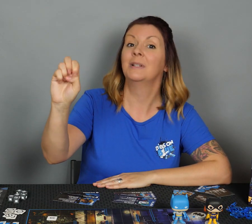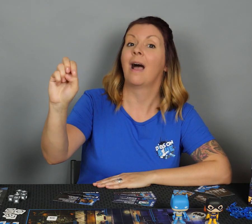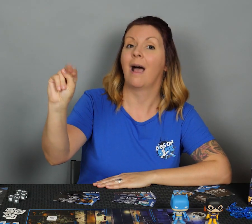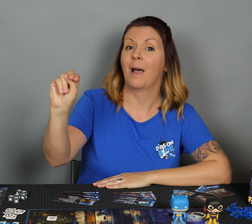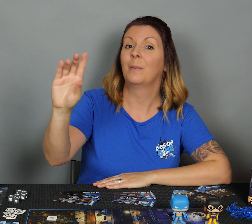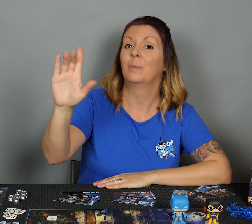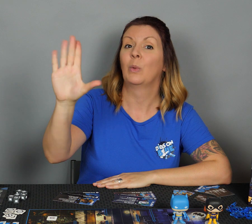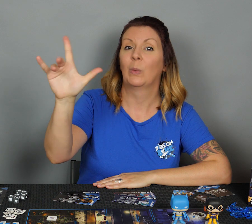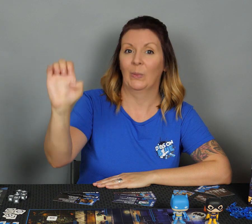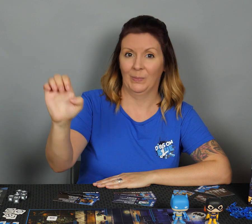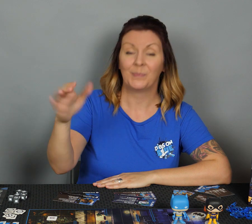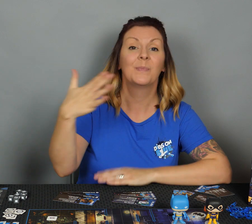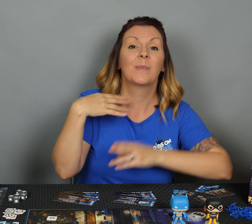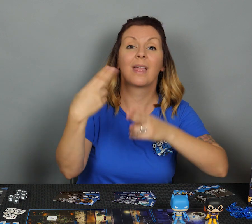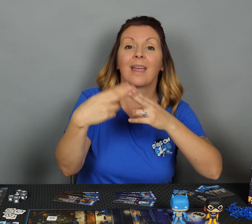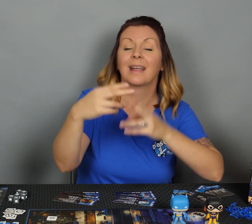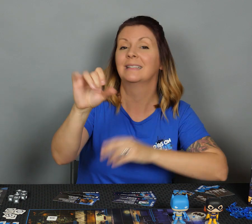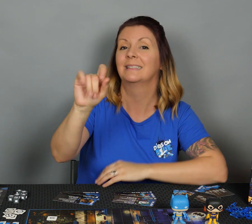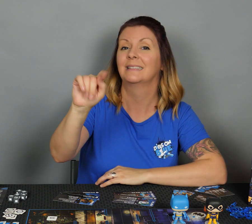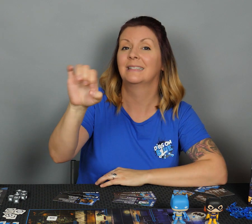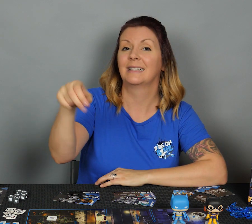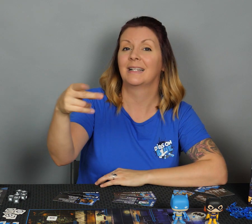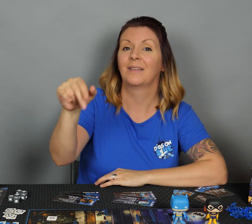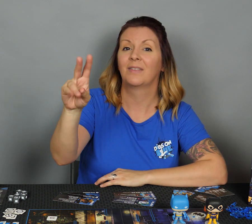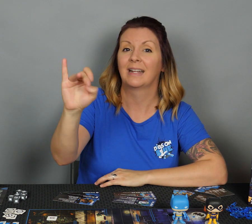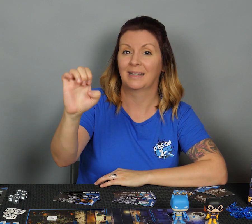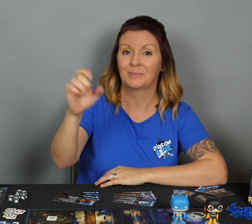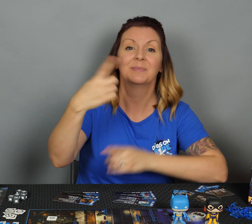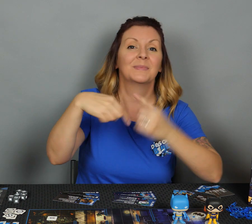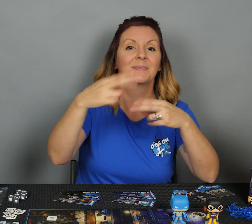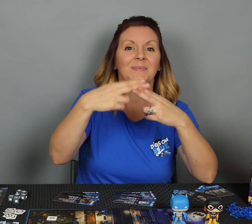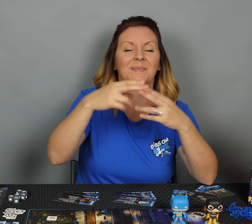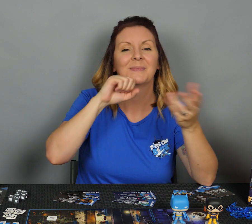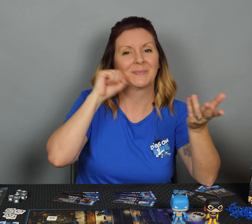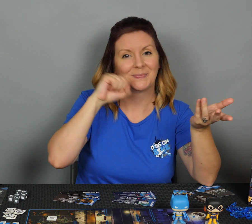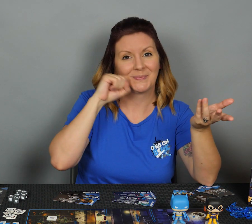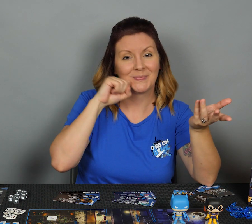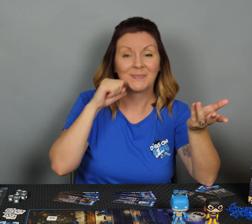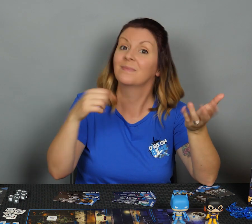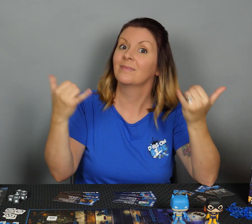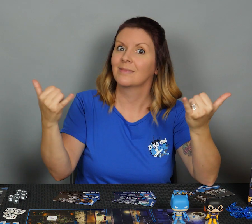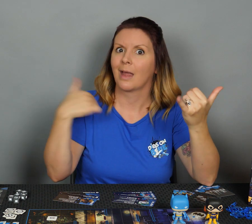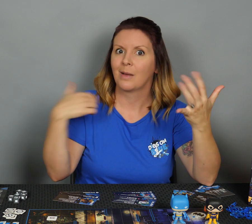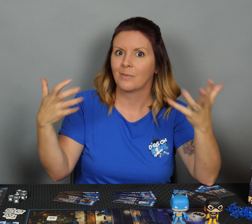My name is Stephanie and this is my sign name.